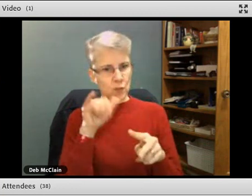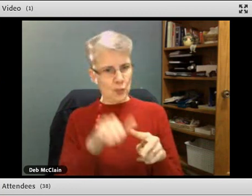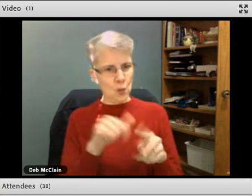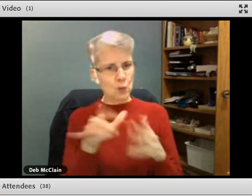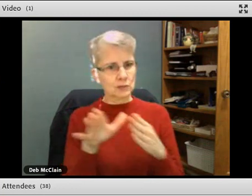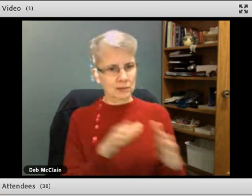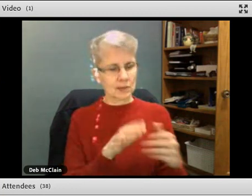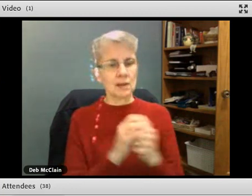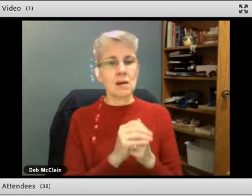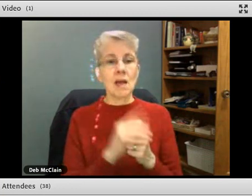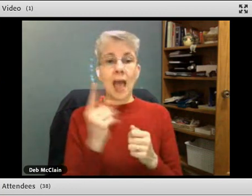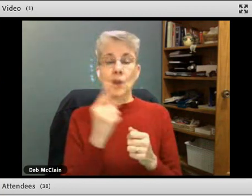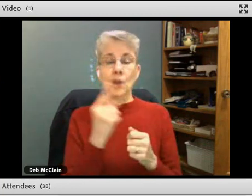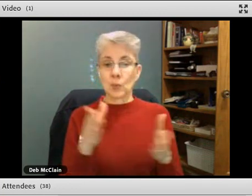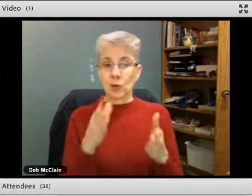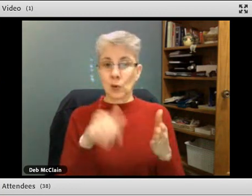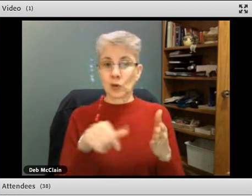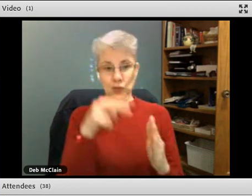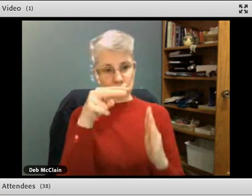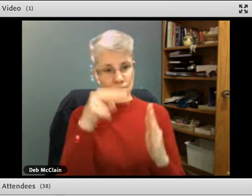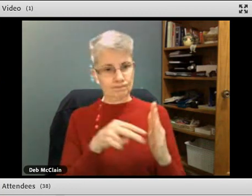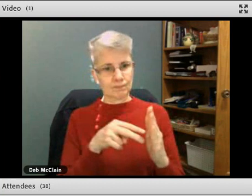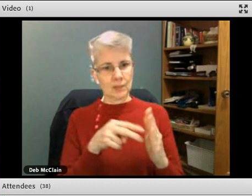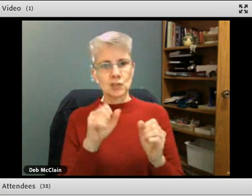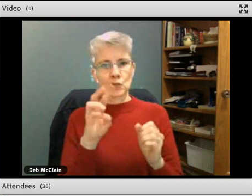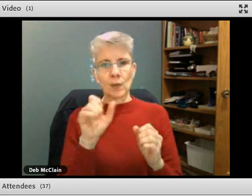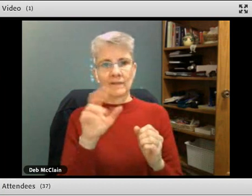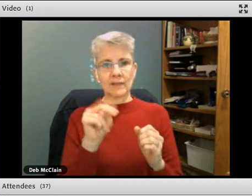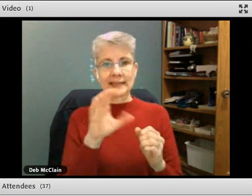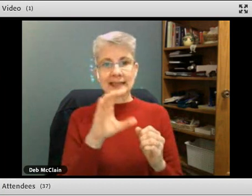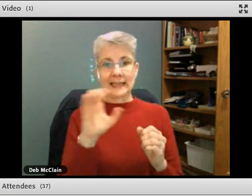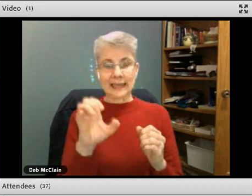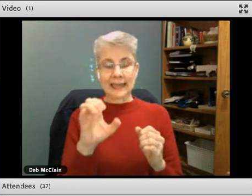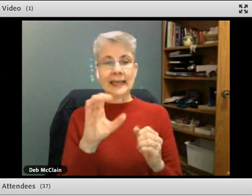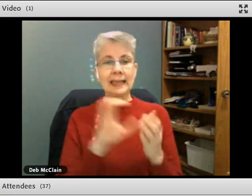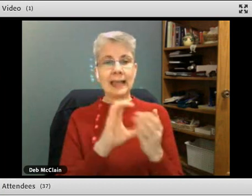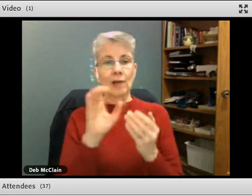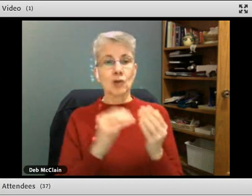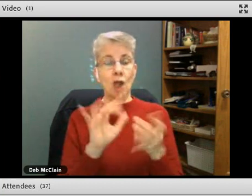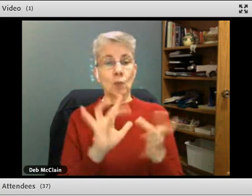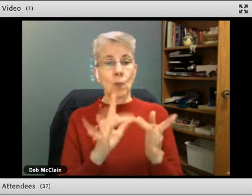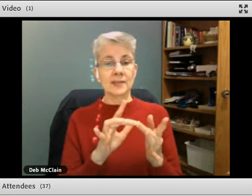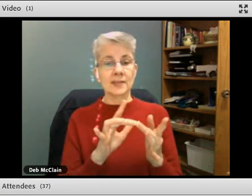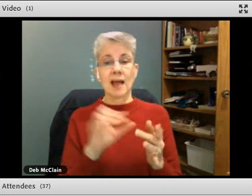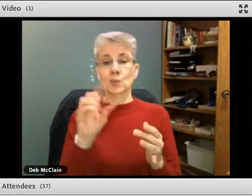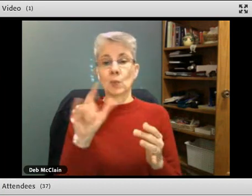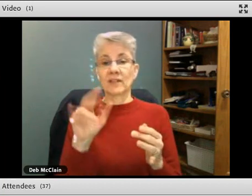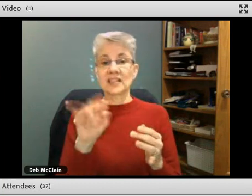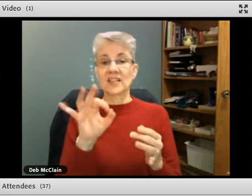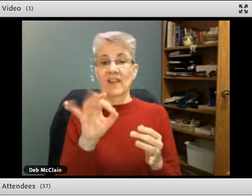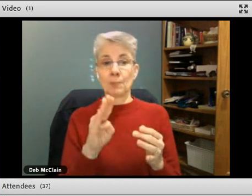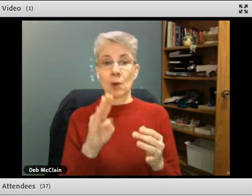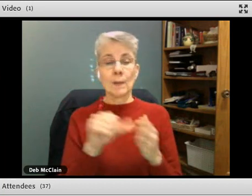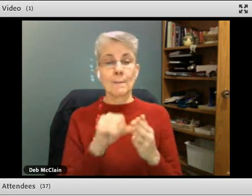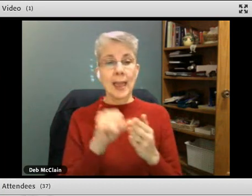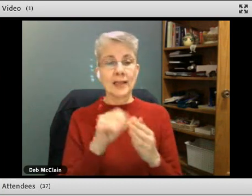SWFLN's Facebook page, or look for your message from the various library LISTSERVs. Thank you, everyone, for attending, and have a terrific rest of your day.